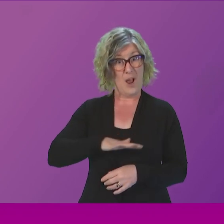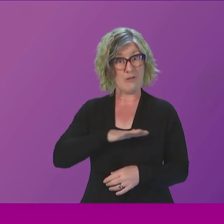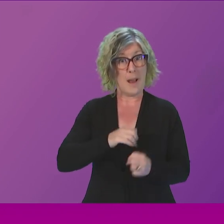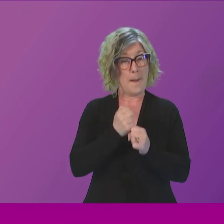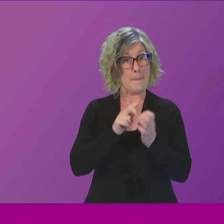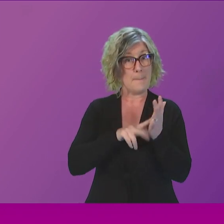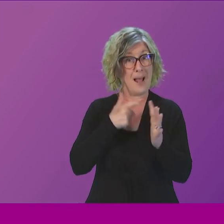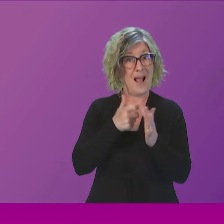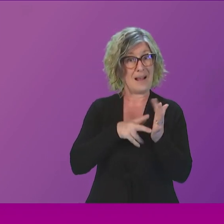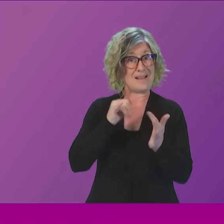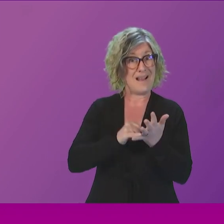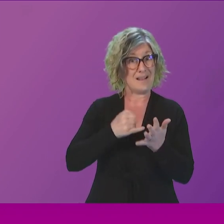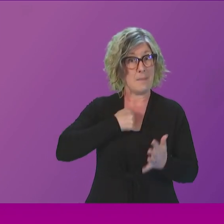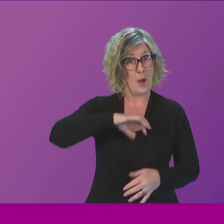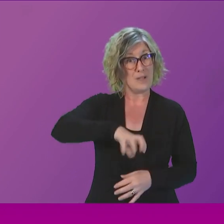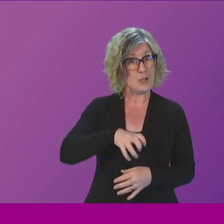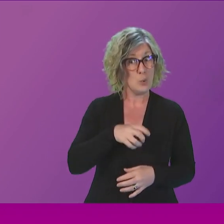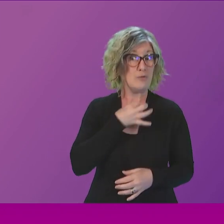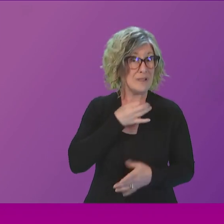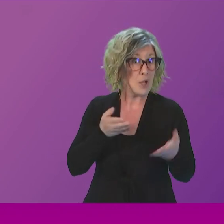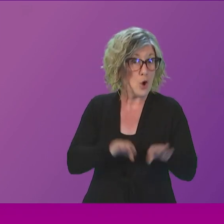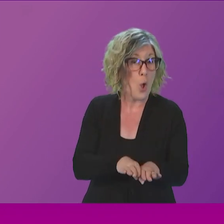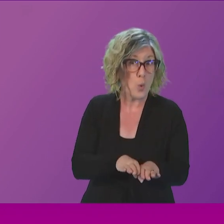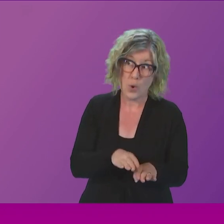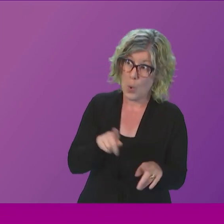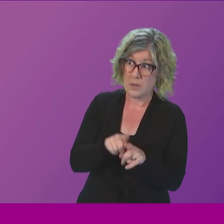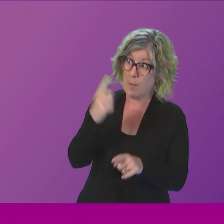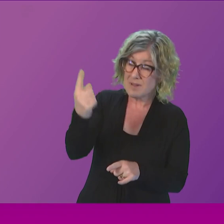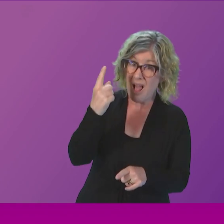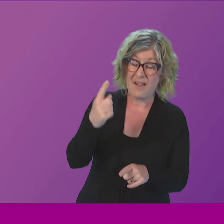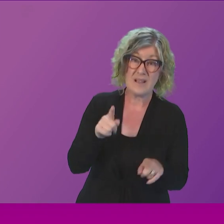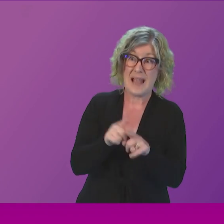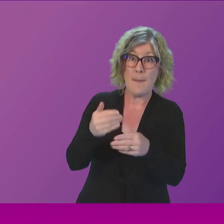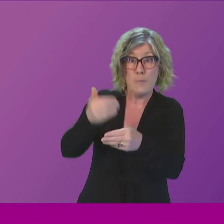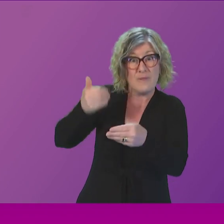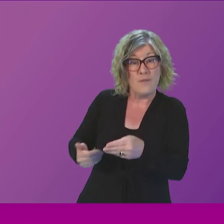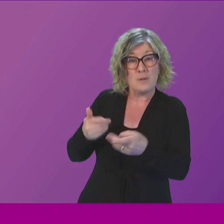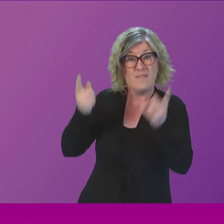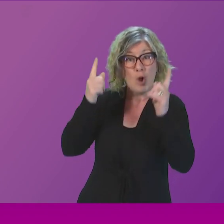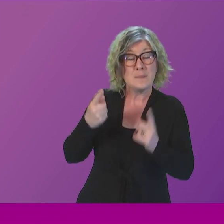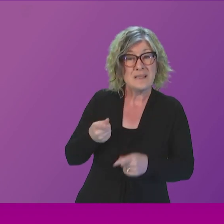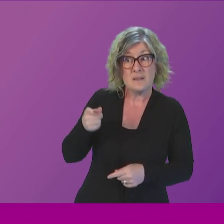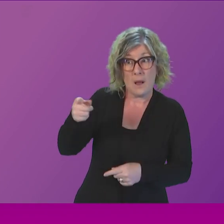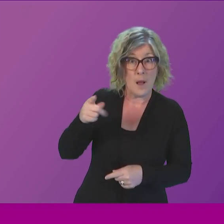Will the First Minister, like his predecessor, turn his back on rural Scotland, or will he